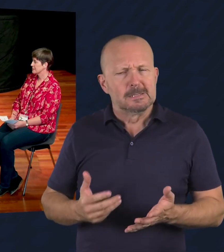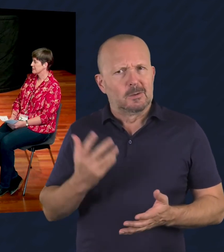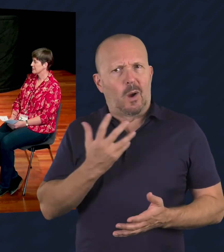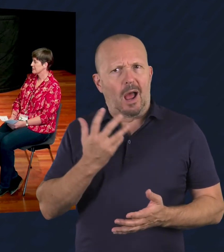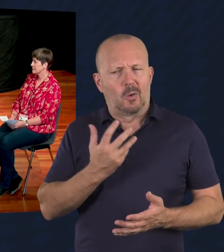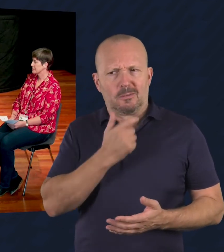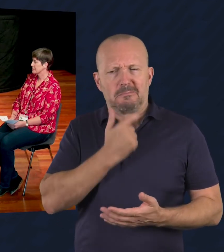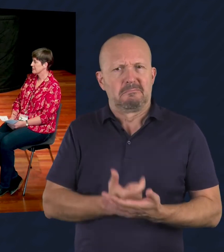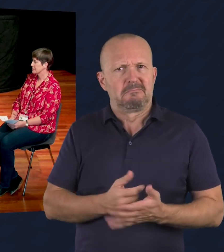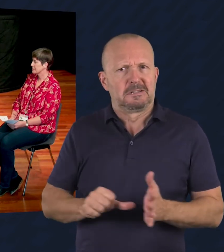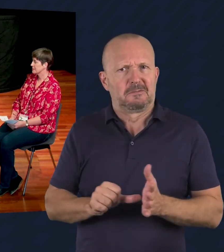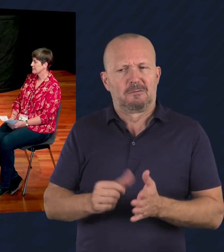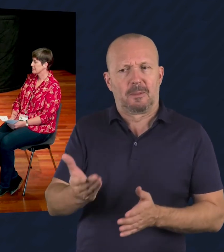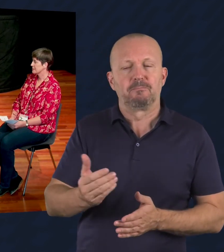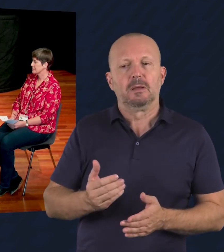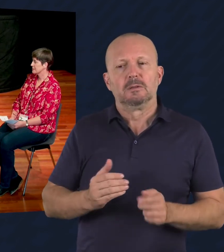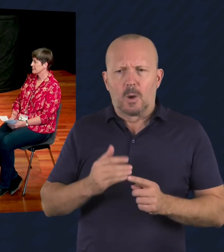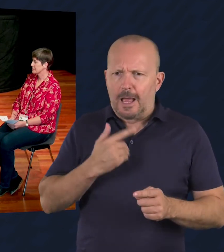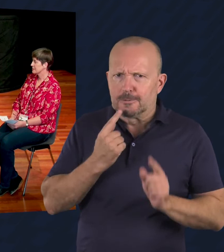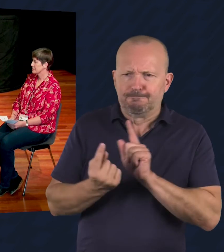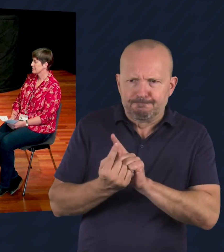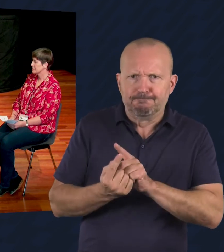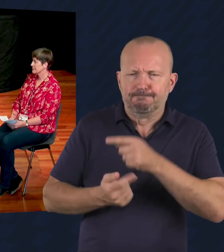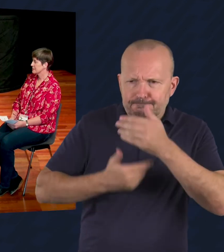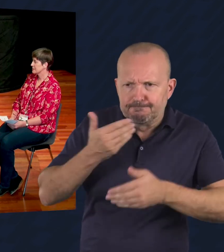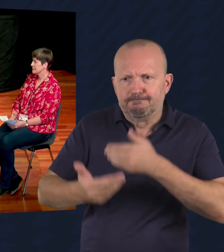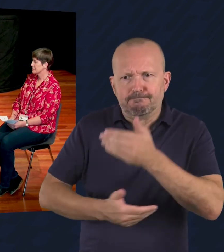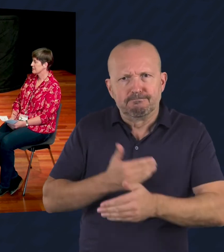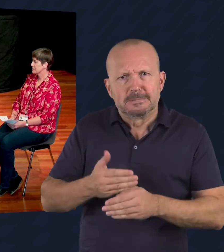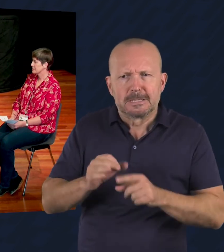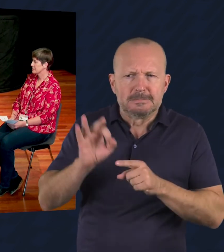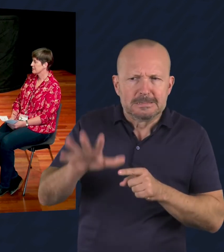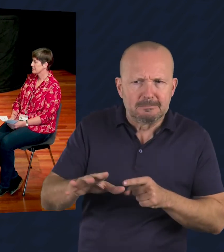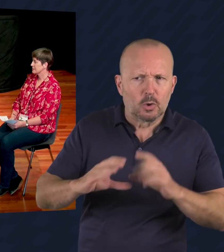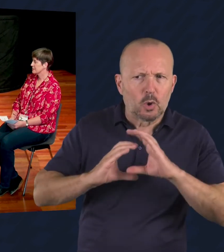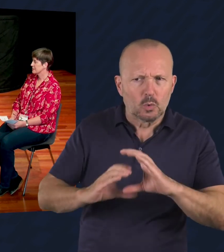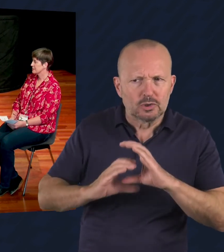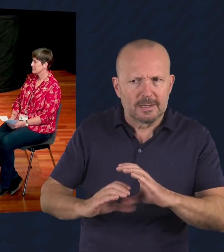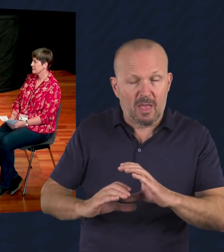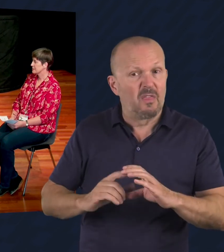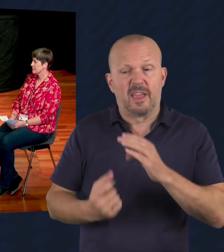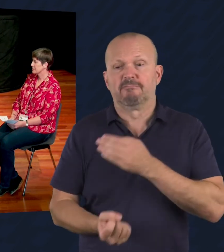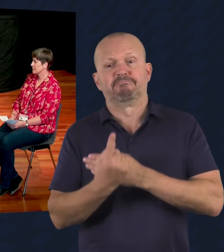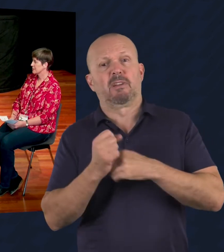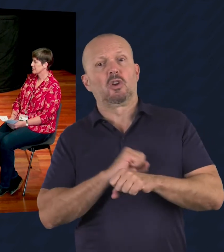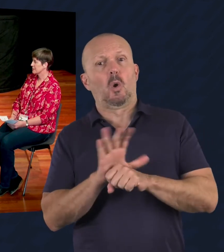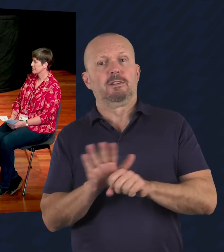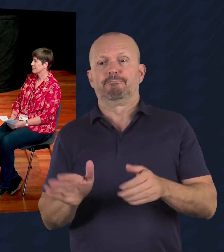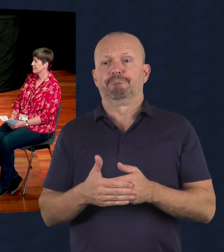to give him some tips and tricks, and then we went into lockdown in March 2020. So, at that point it was a great project to be able